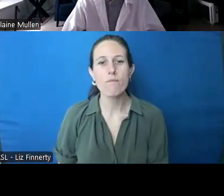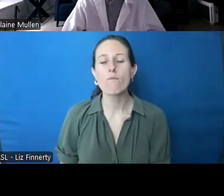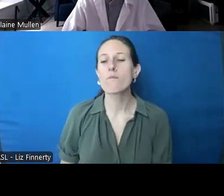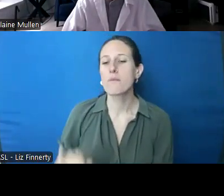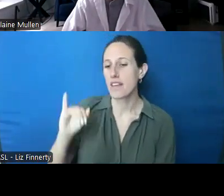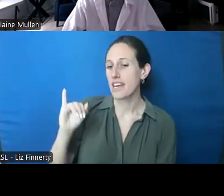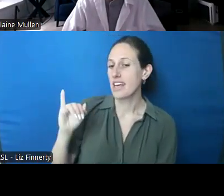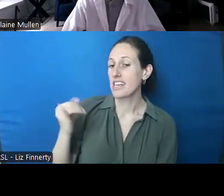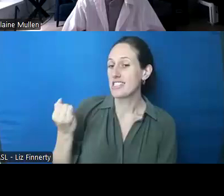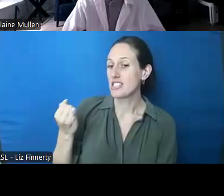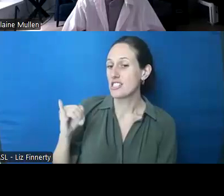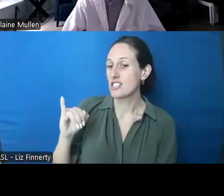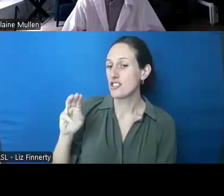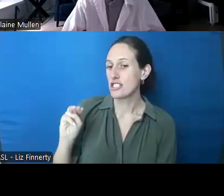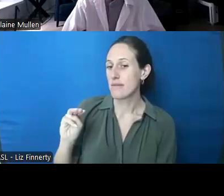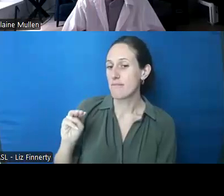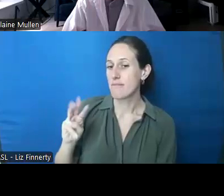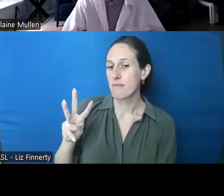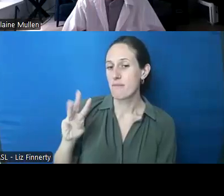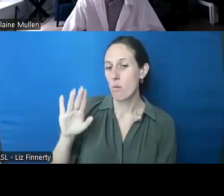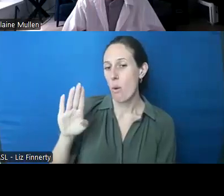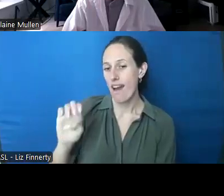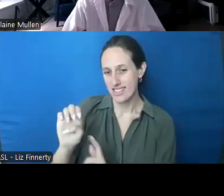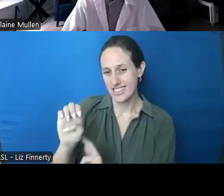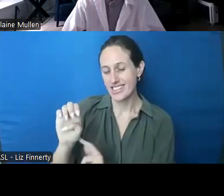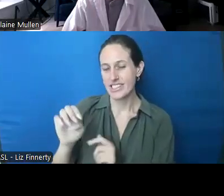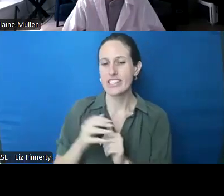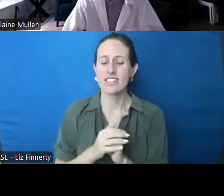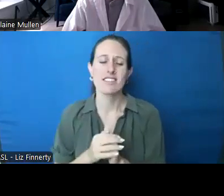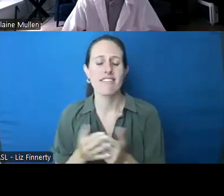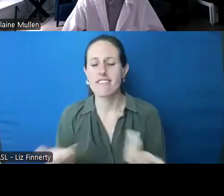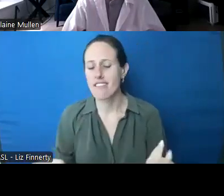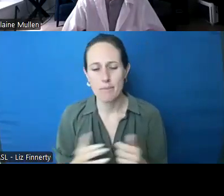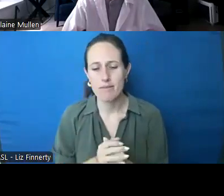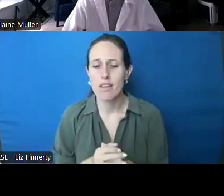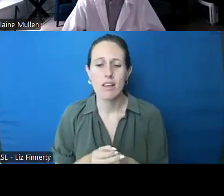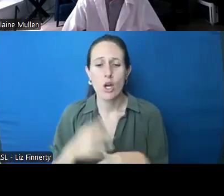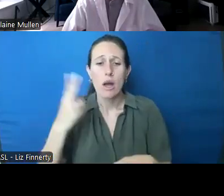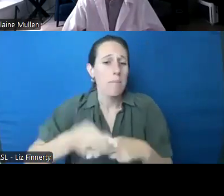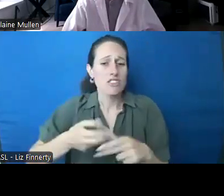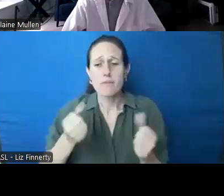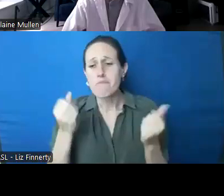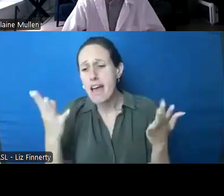hours going back and forth on positives and negatives and all of us probably have 100 stories